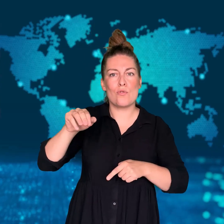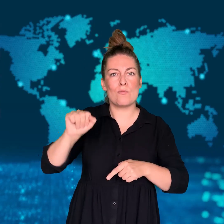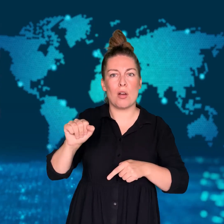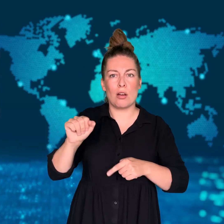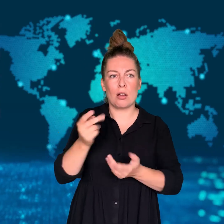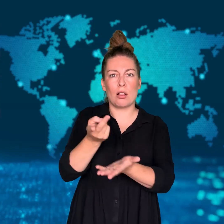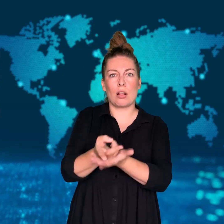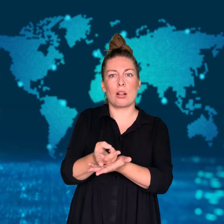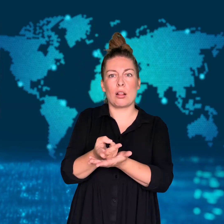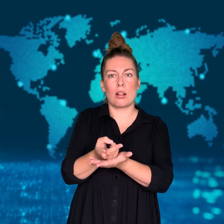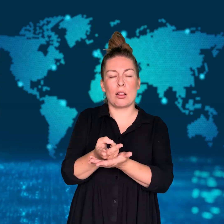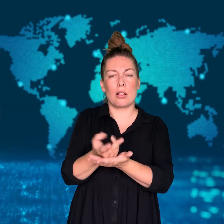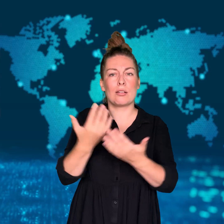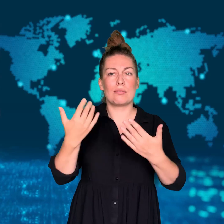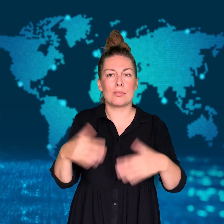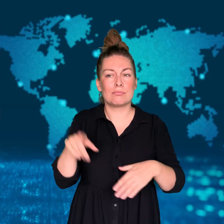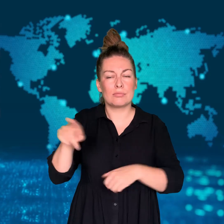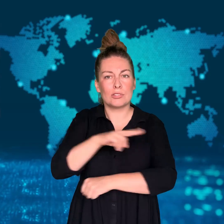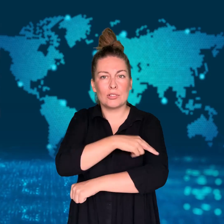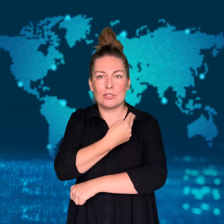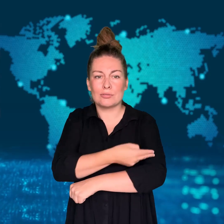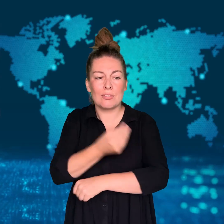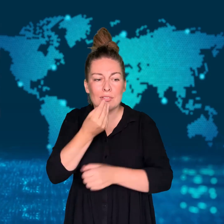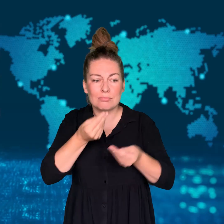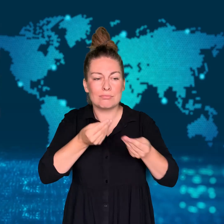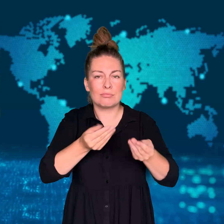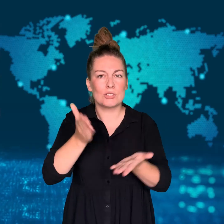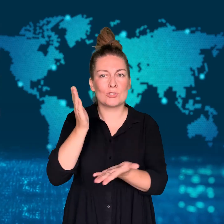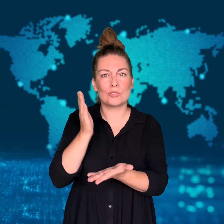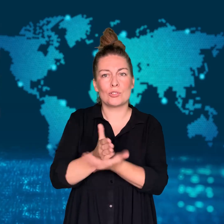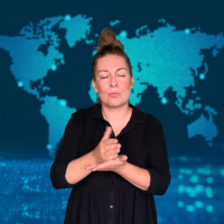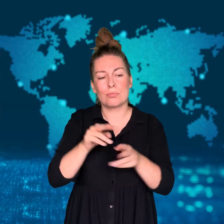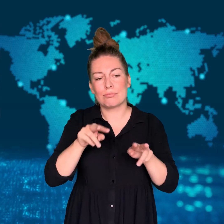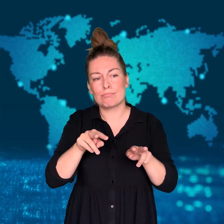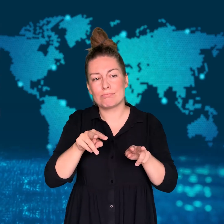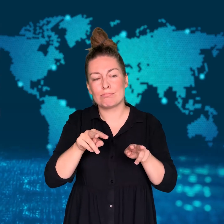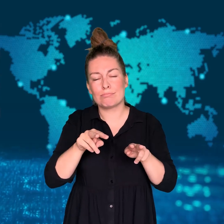and medics had stopped feeding him when he fell into a coma.